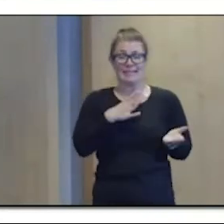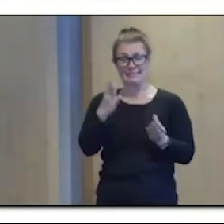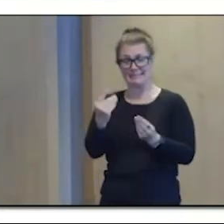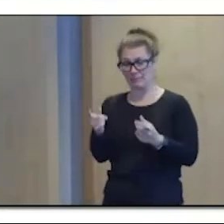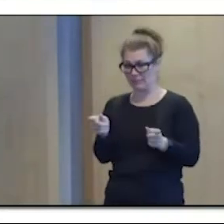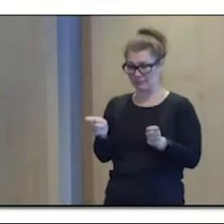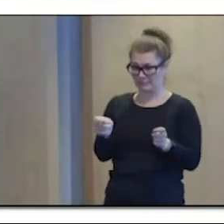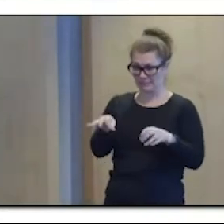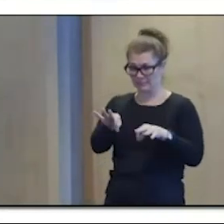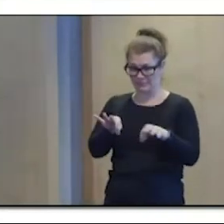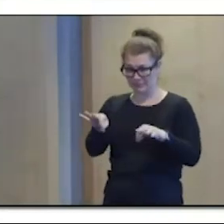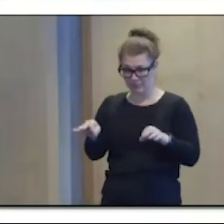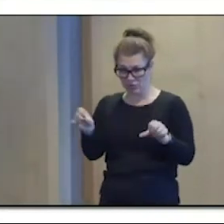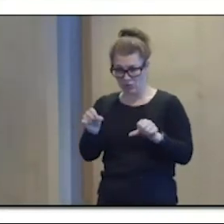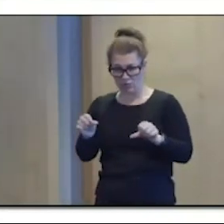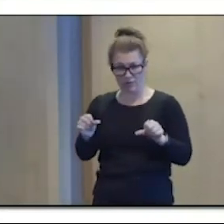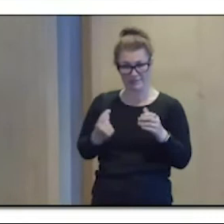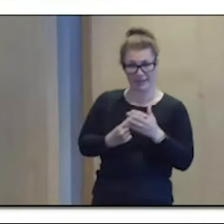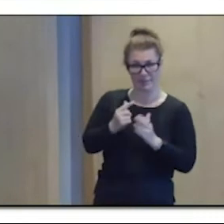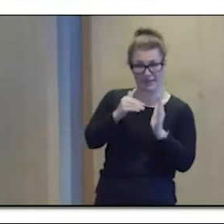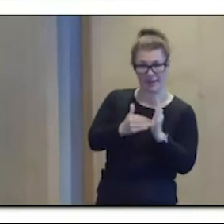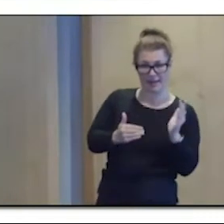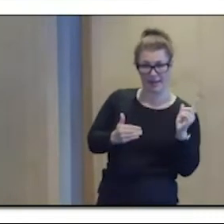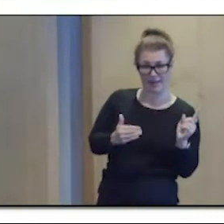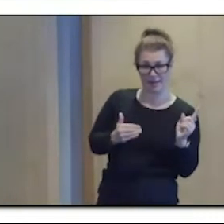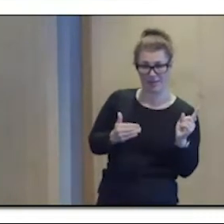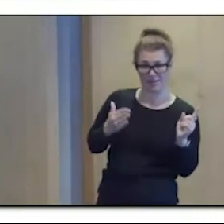thinking okay it's happened and now I'm going to have to bring in some more generational,